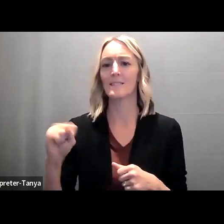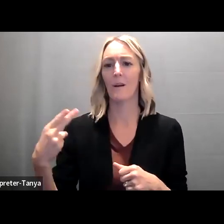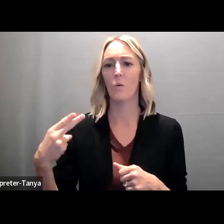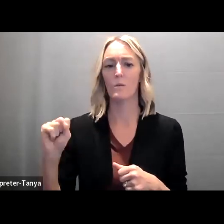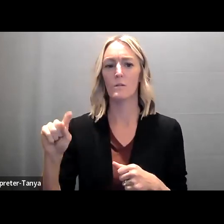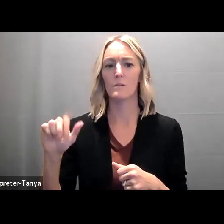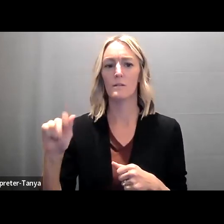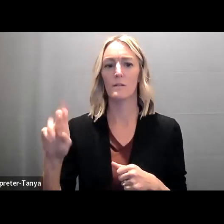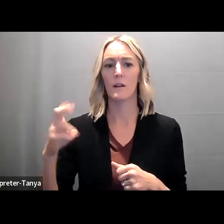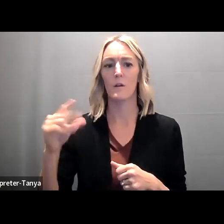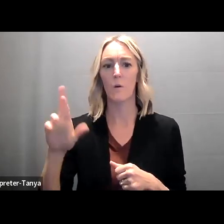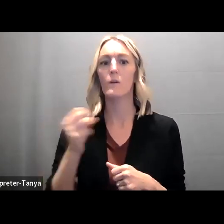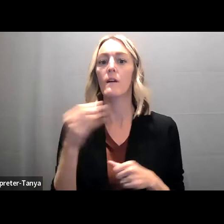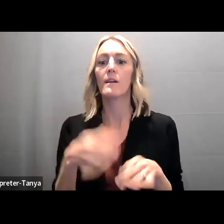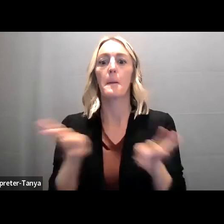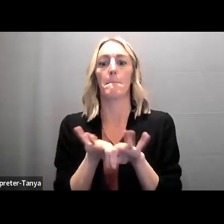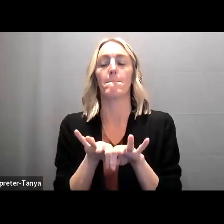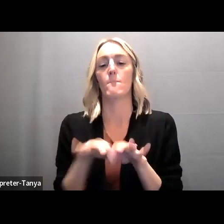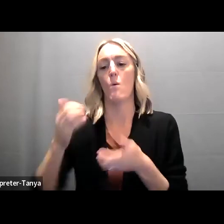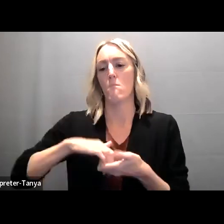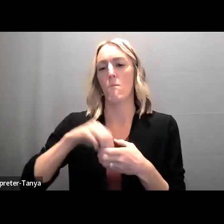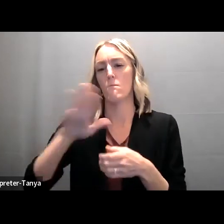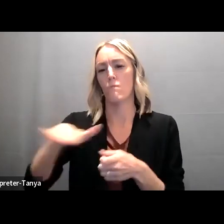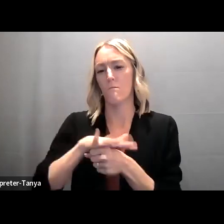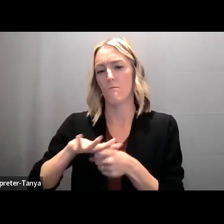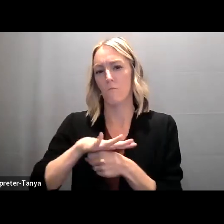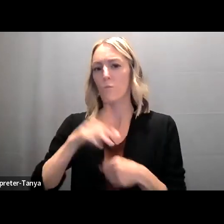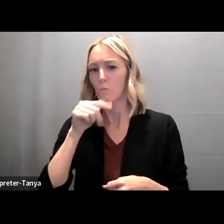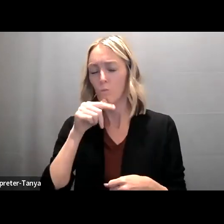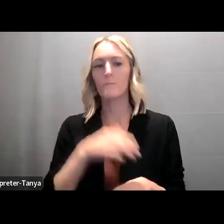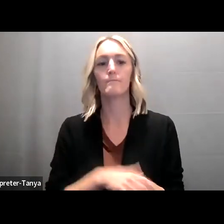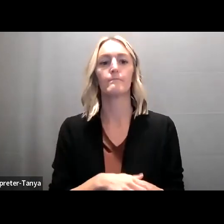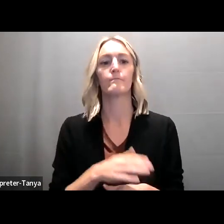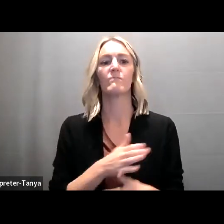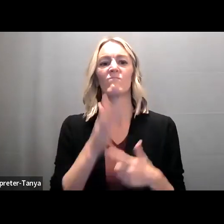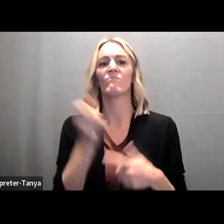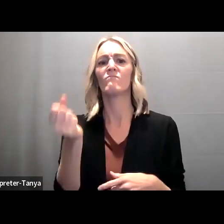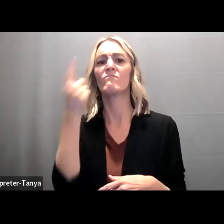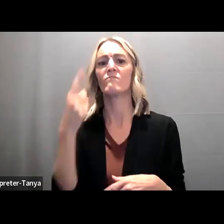partners in your area. So start to understand the role of the HCBS settings rule.